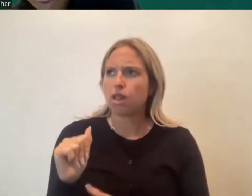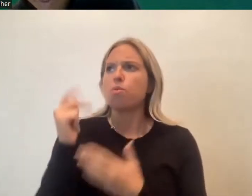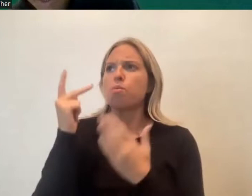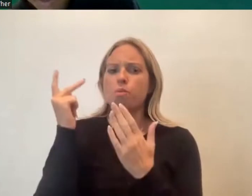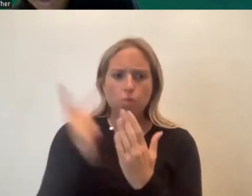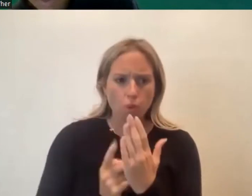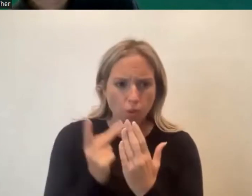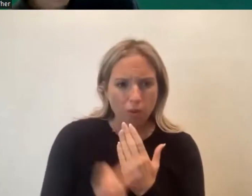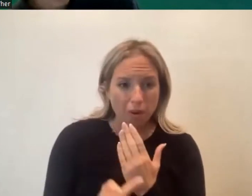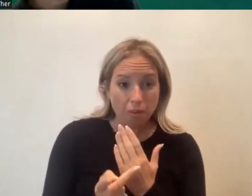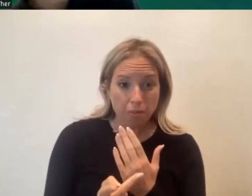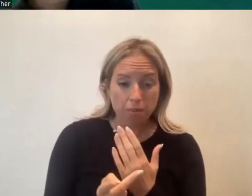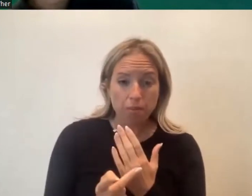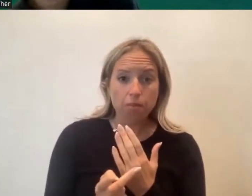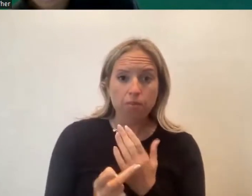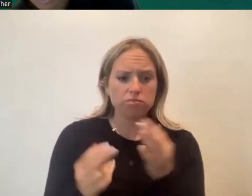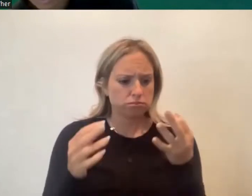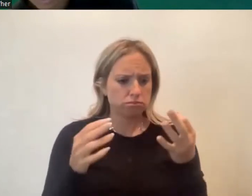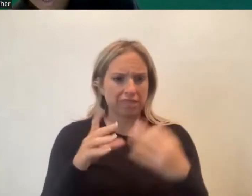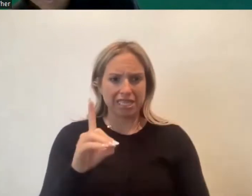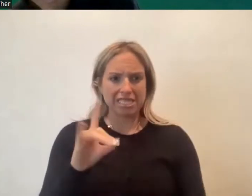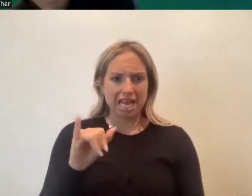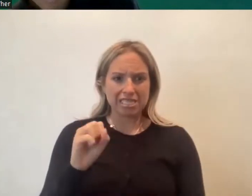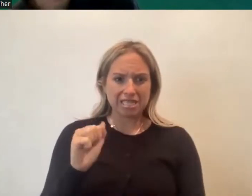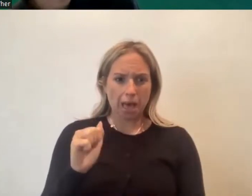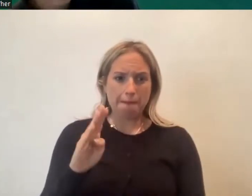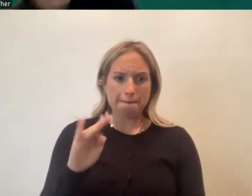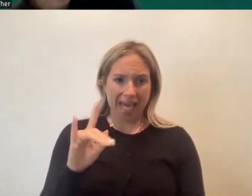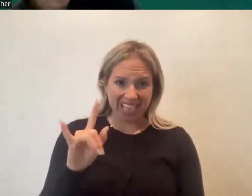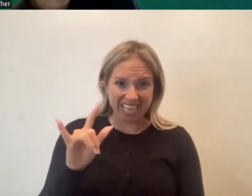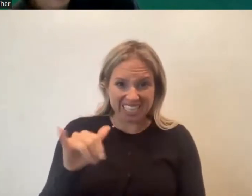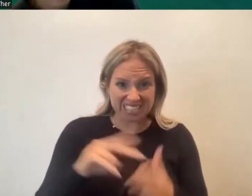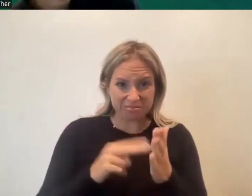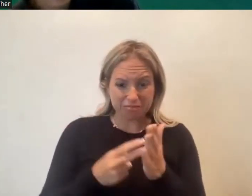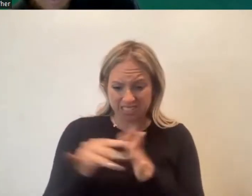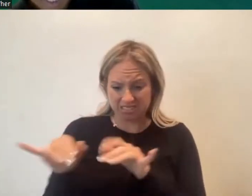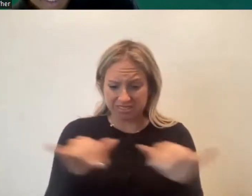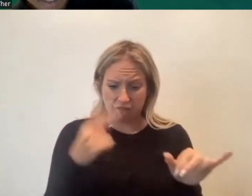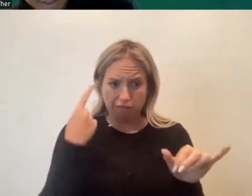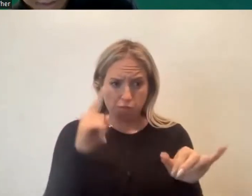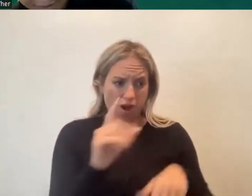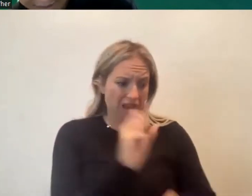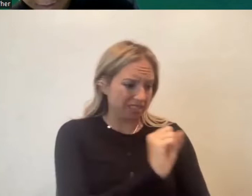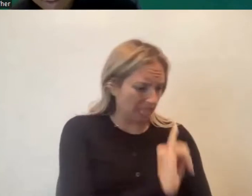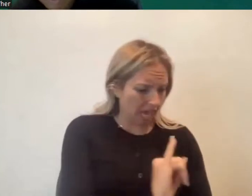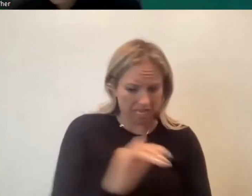So is the definition of disability the same for both SSI and SSDI?